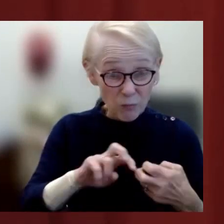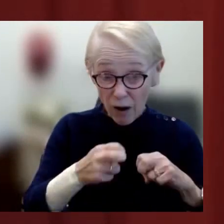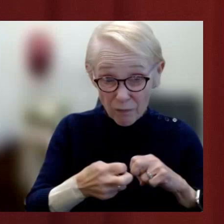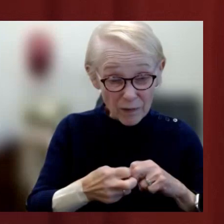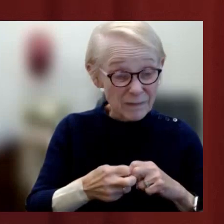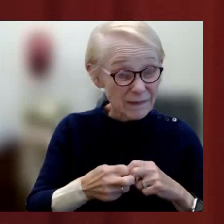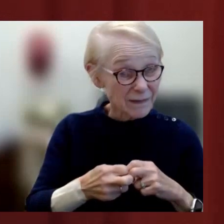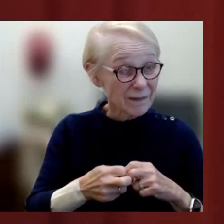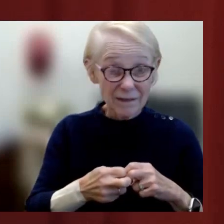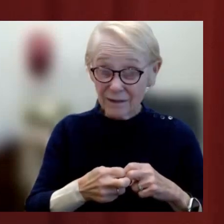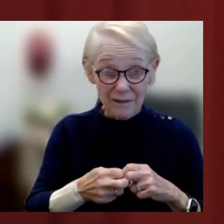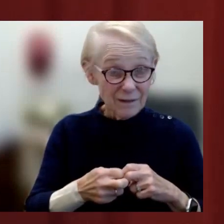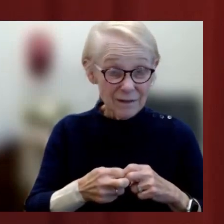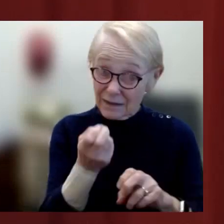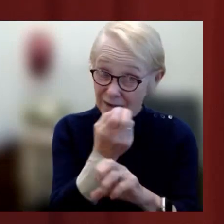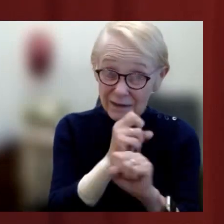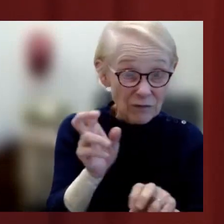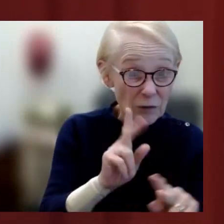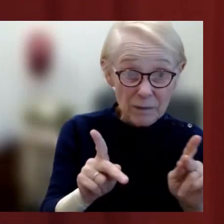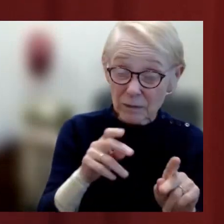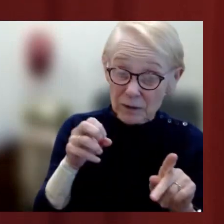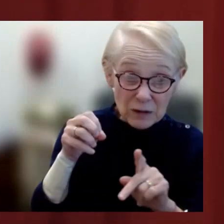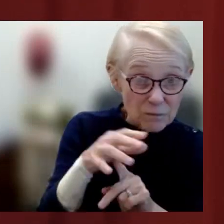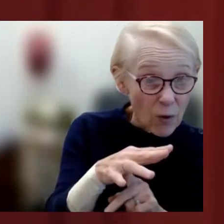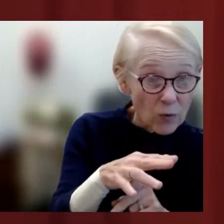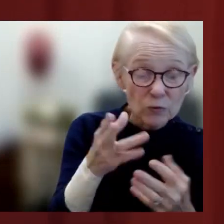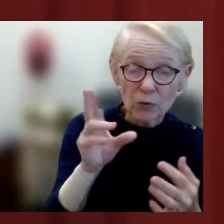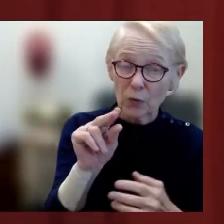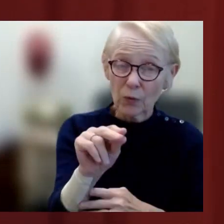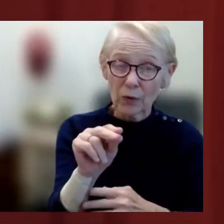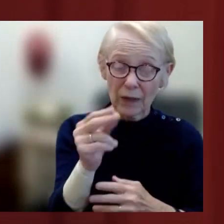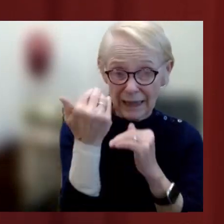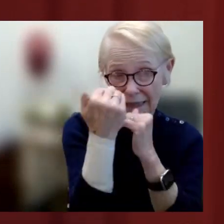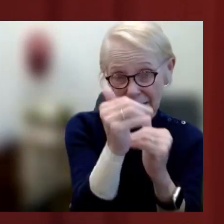exactly safe for people to go out at times you want to limit your exposure as much as possible